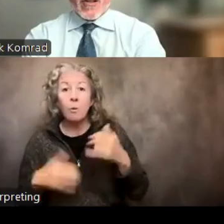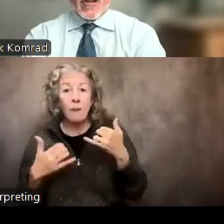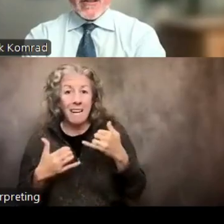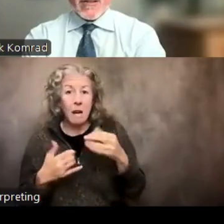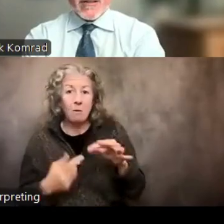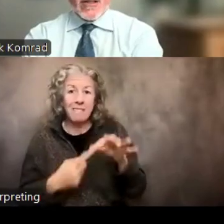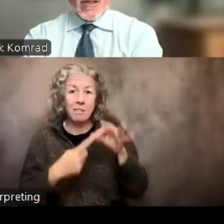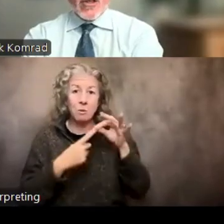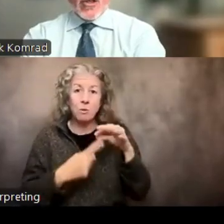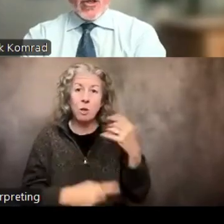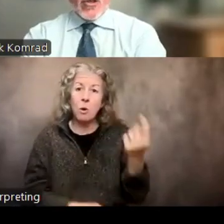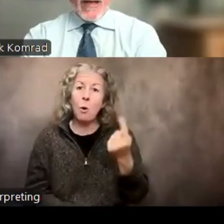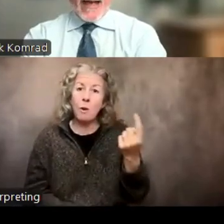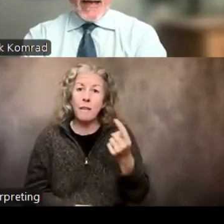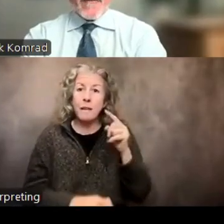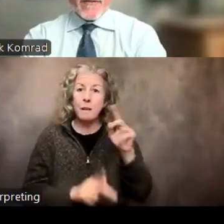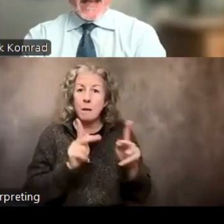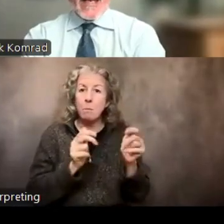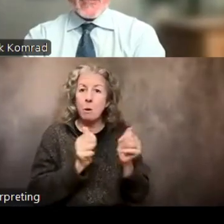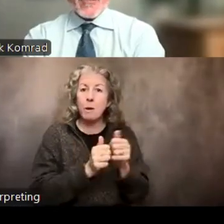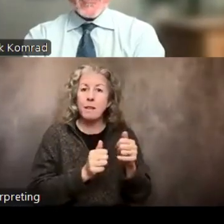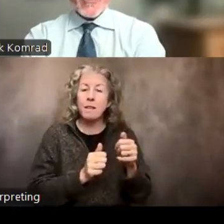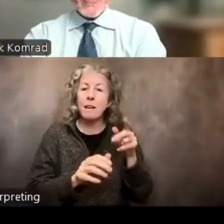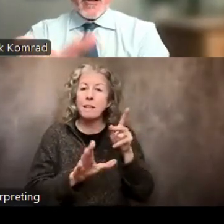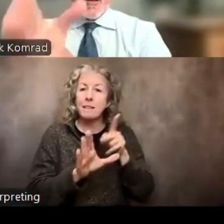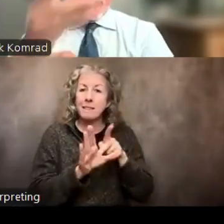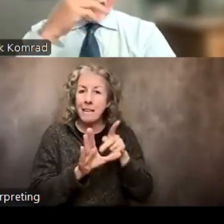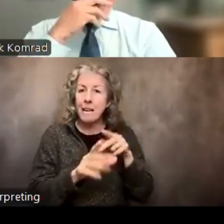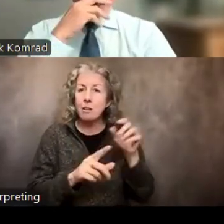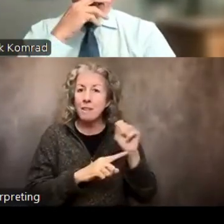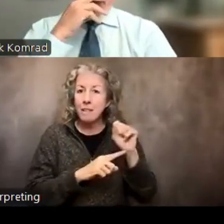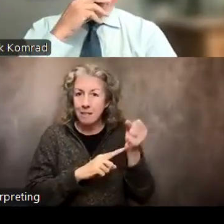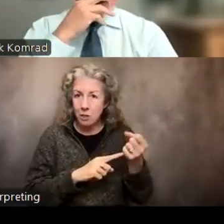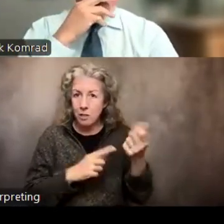illnesses who have psychiatric conditions. So for example, this